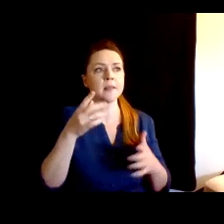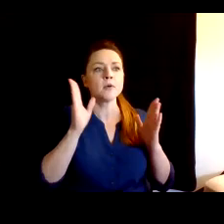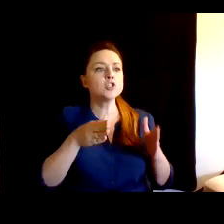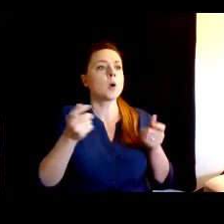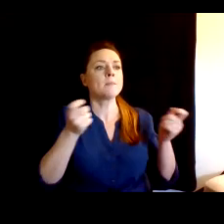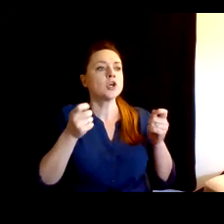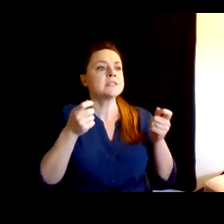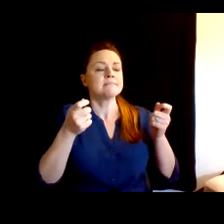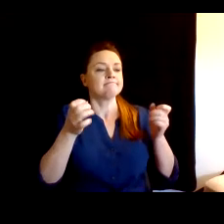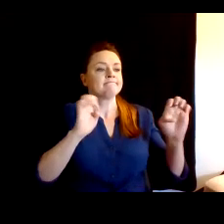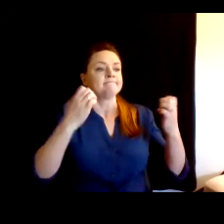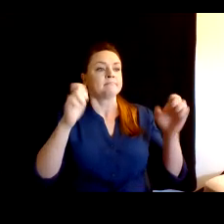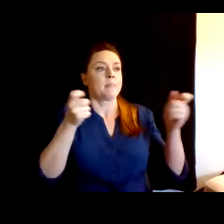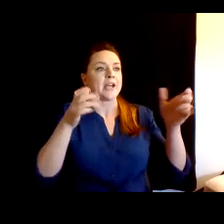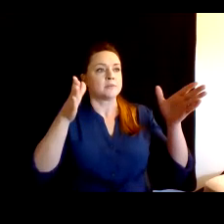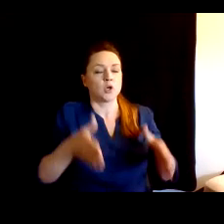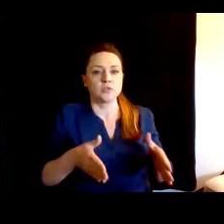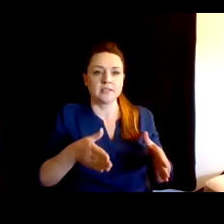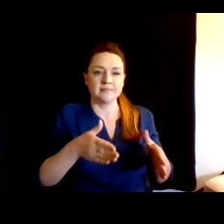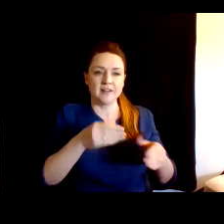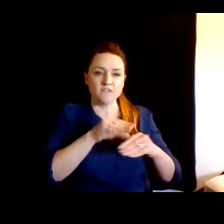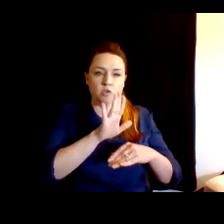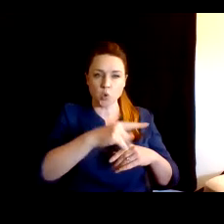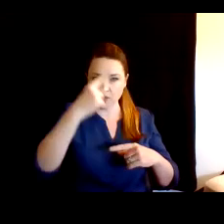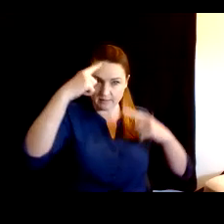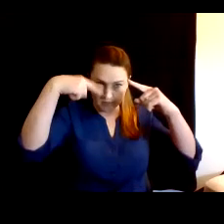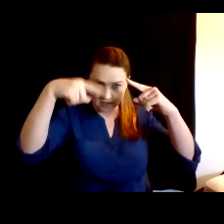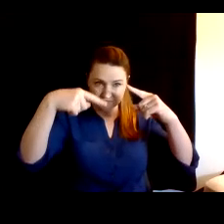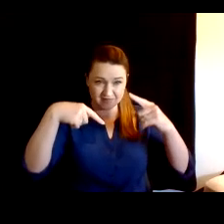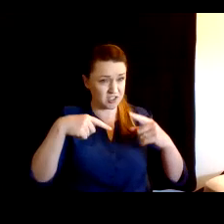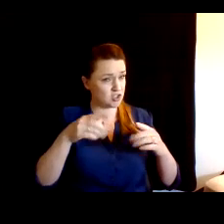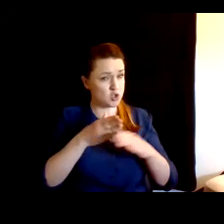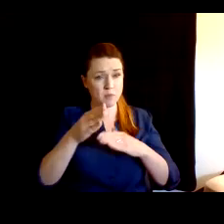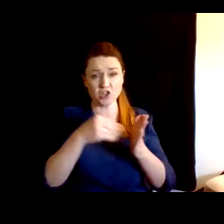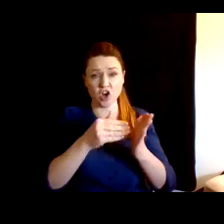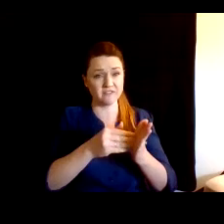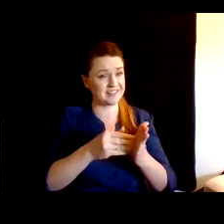And too often than not, that isn't the case. And that's really why we're having this discussion here.